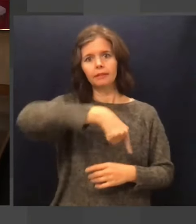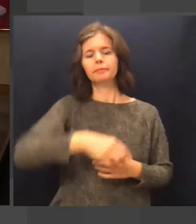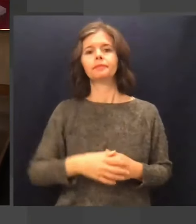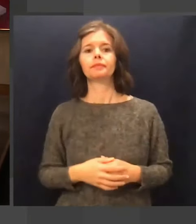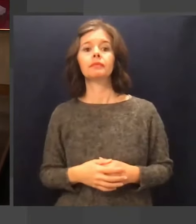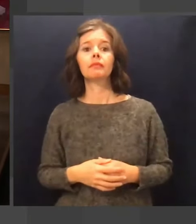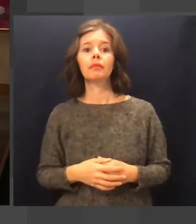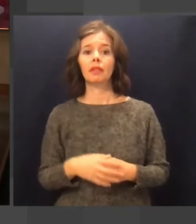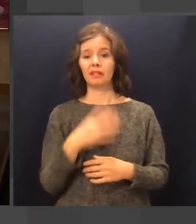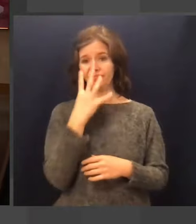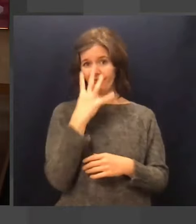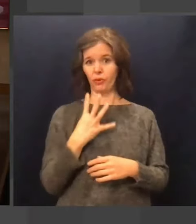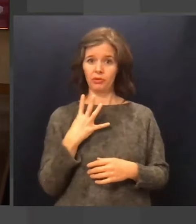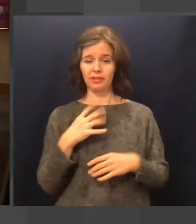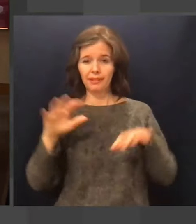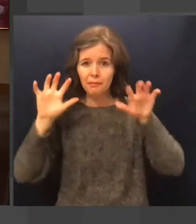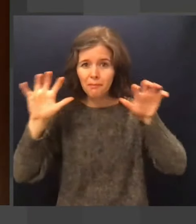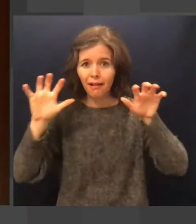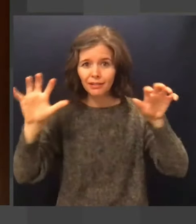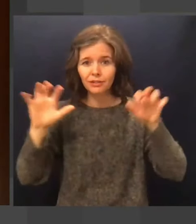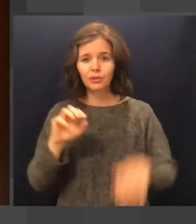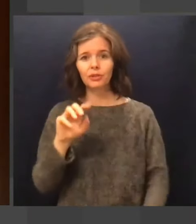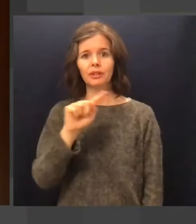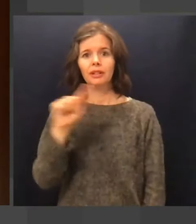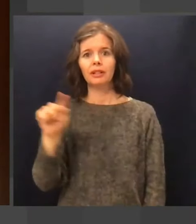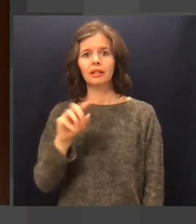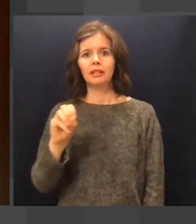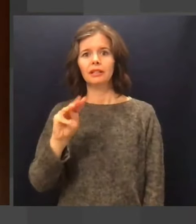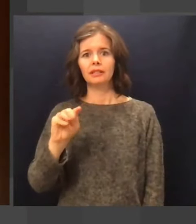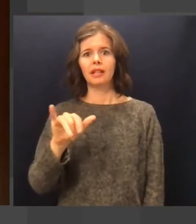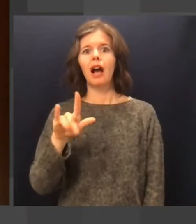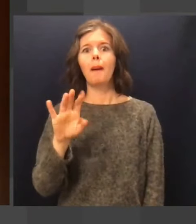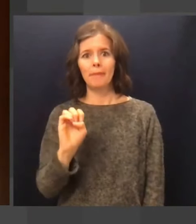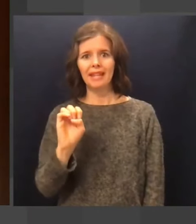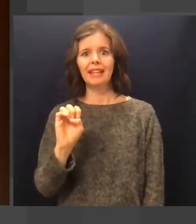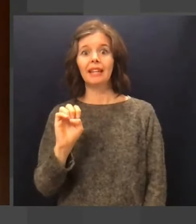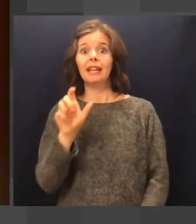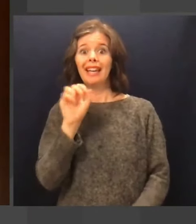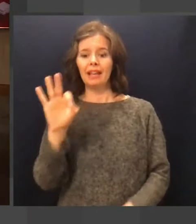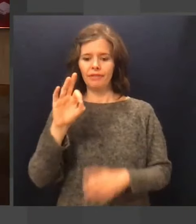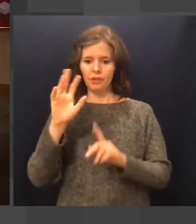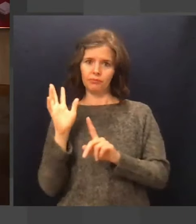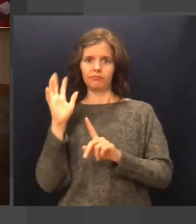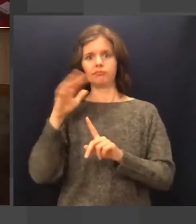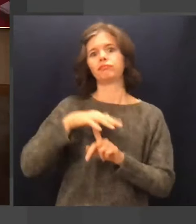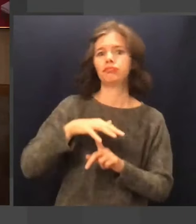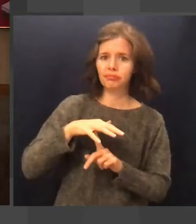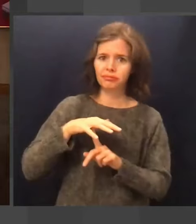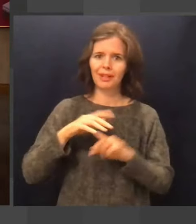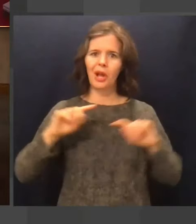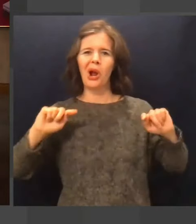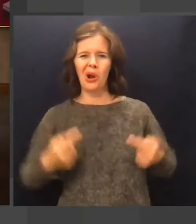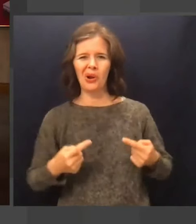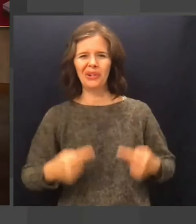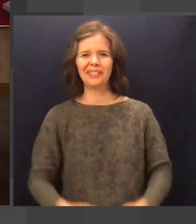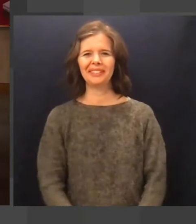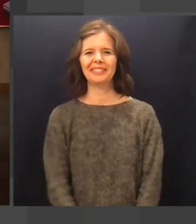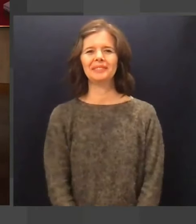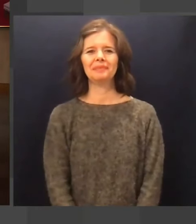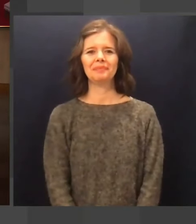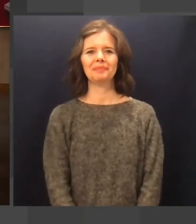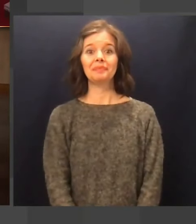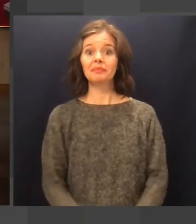THE DRIP STONE FELL DOWN AND IF